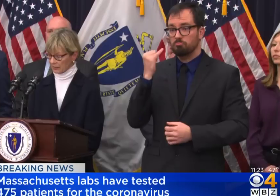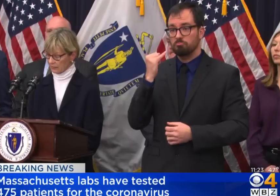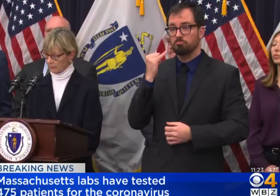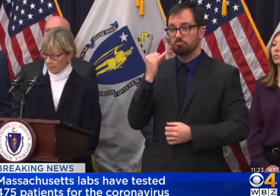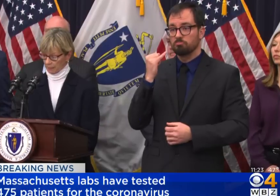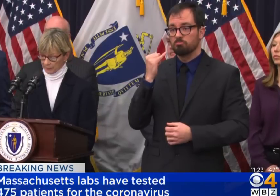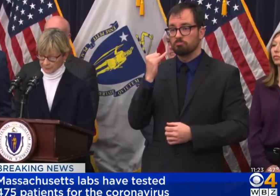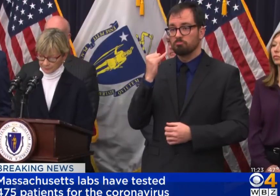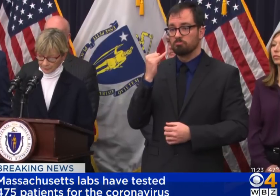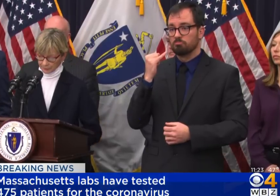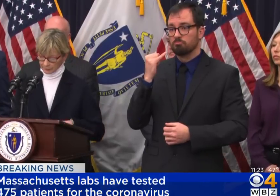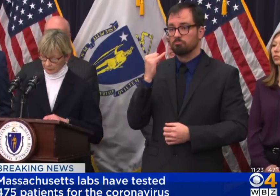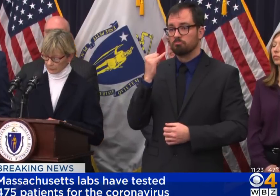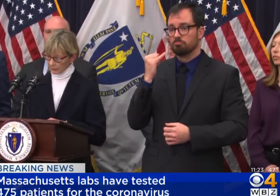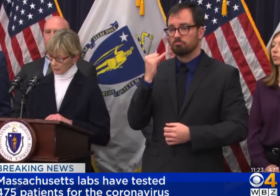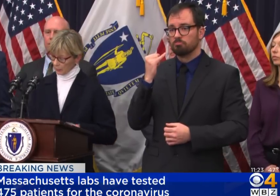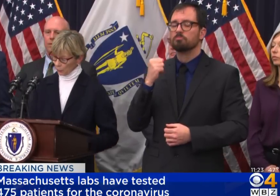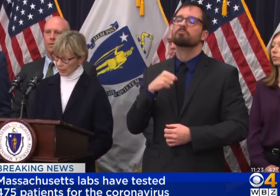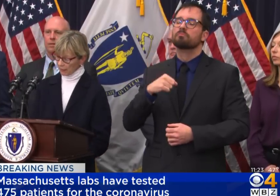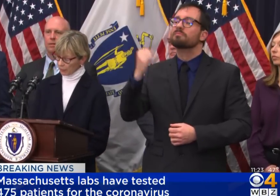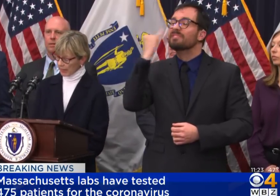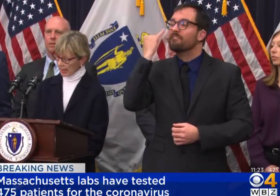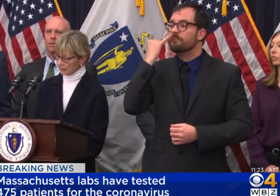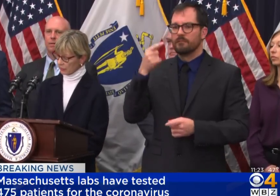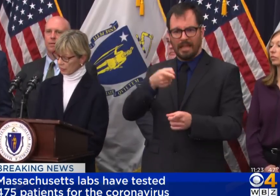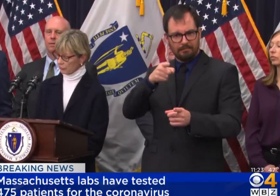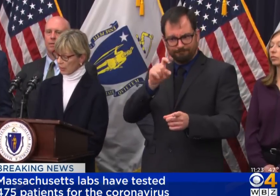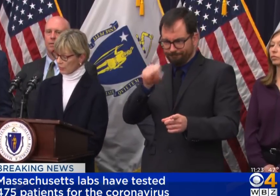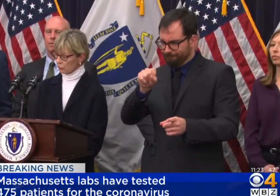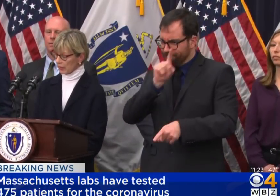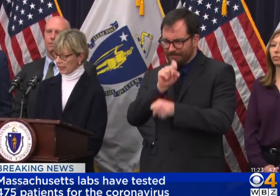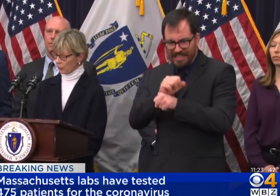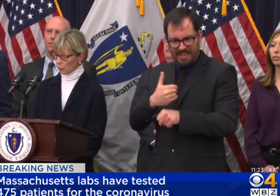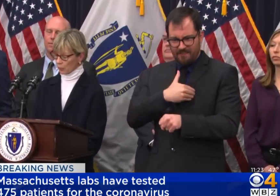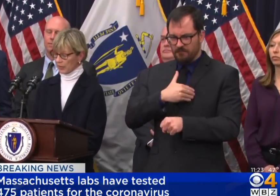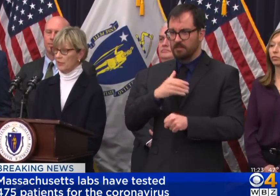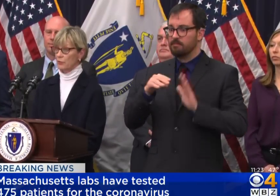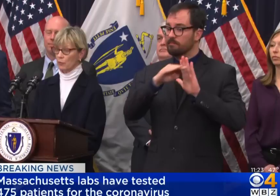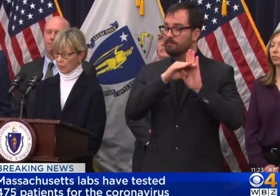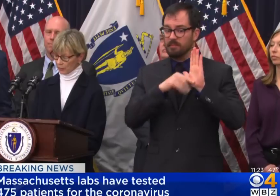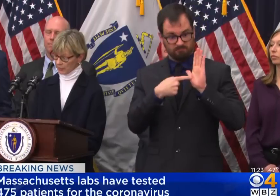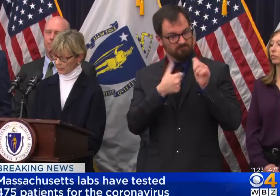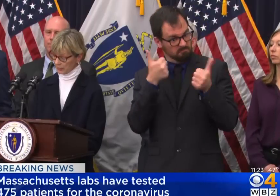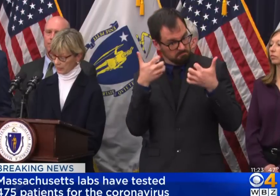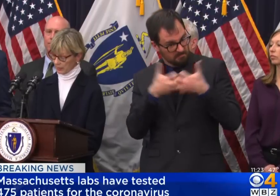HEALTH INCOME STANDARD, THEY WILL BE AUTOMATICALLY ENROLLED